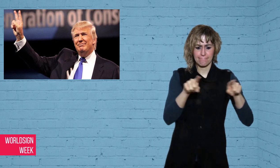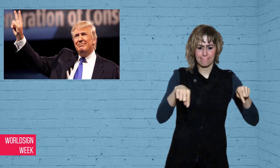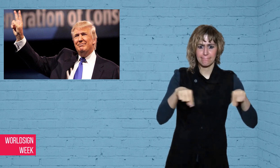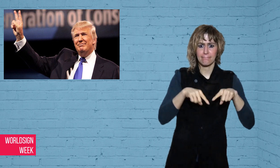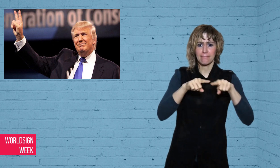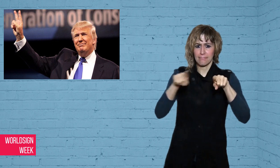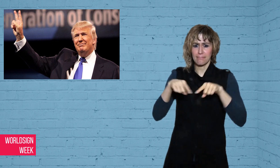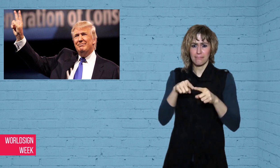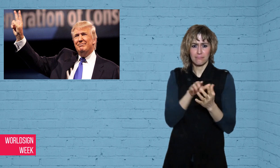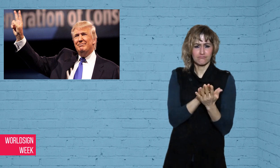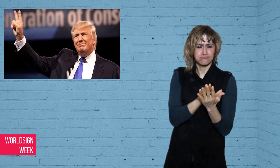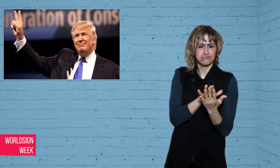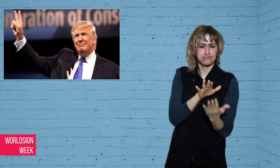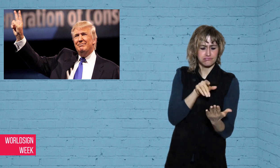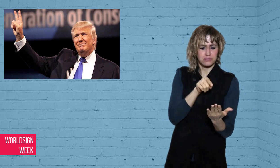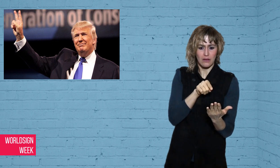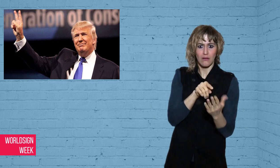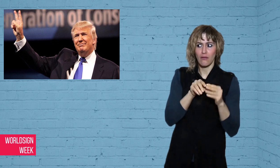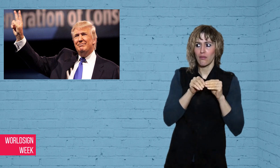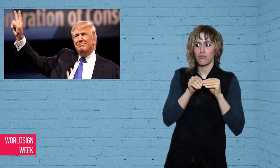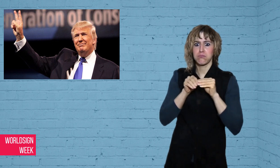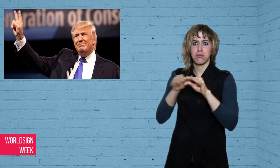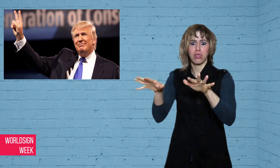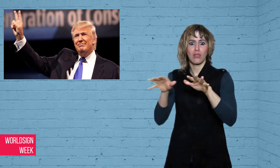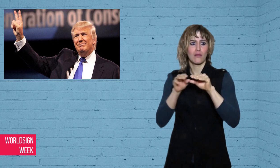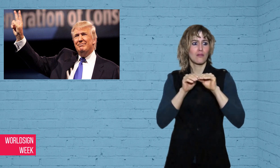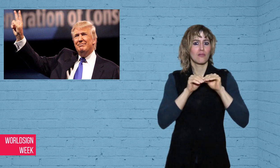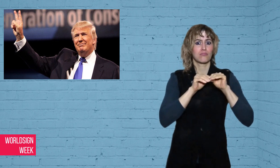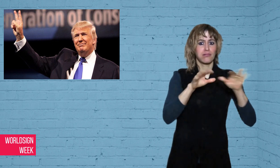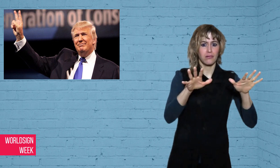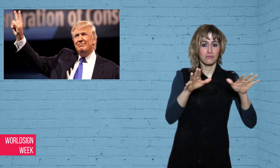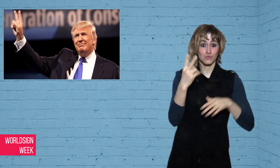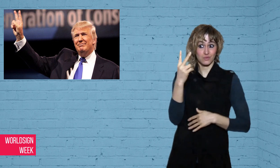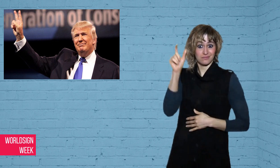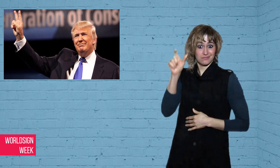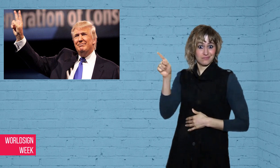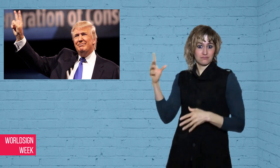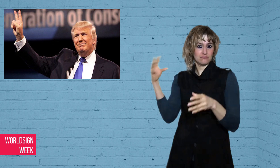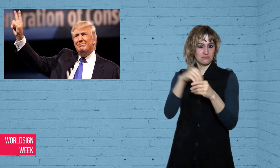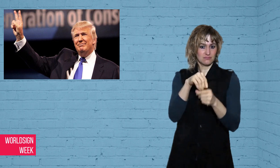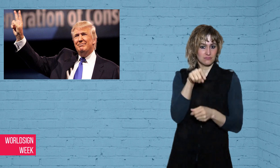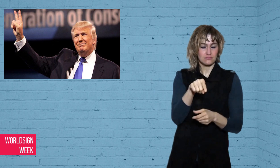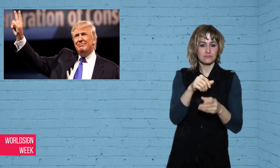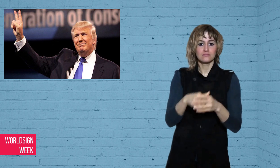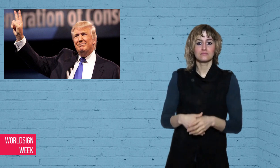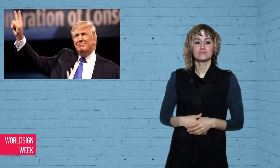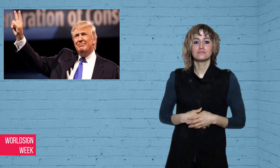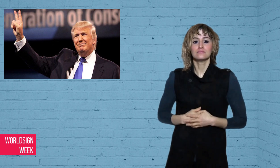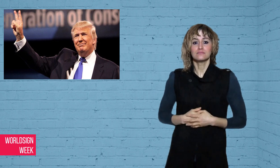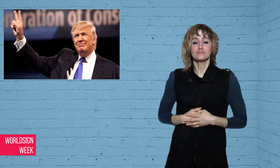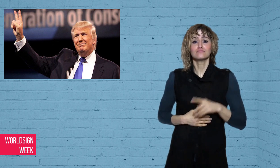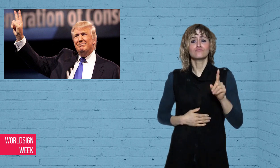government documents and several were